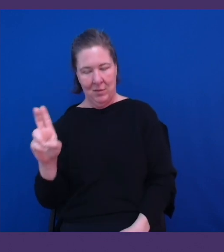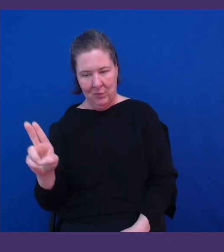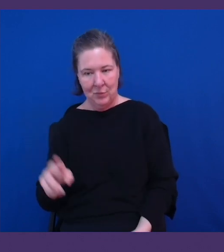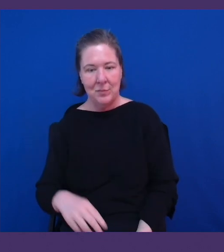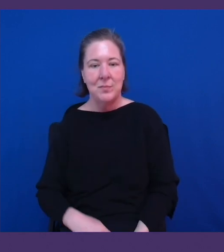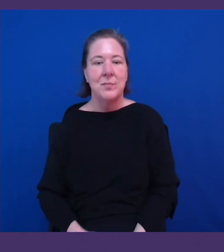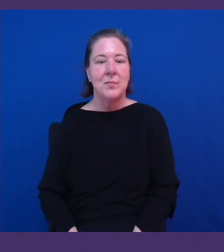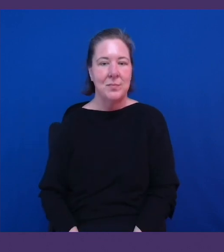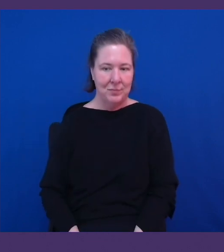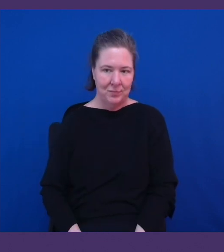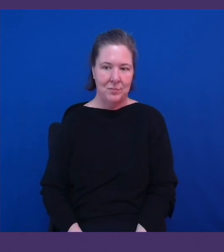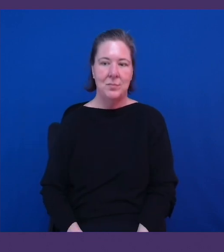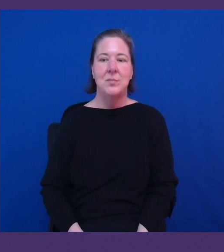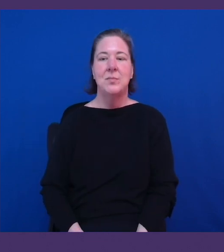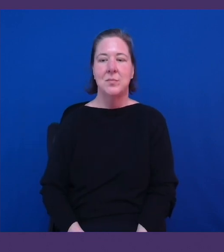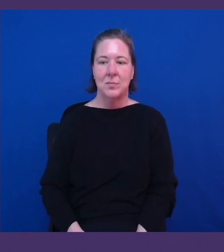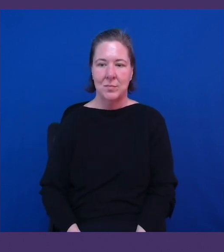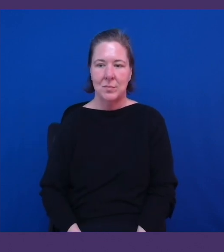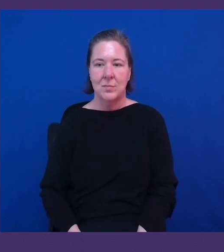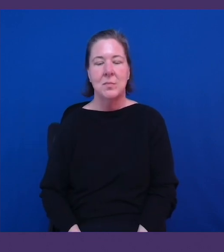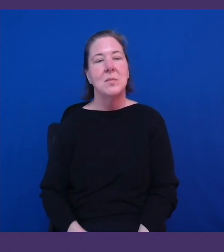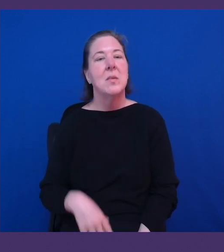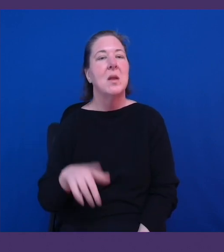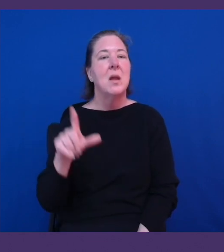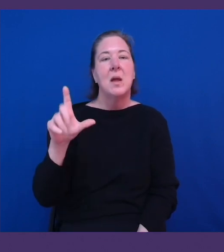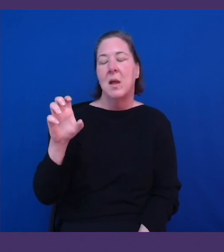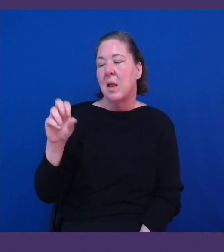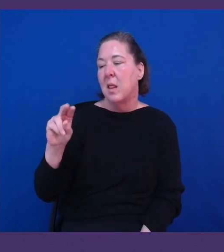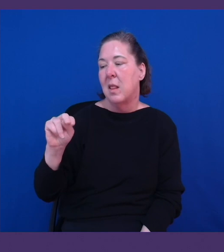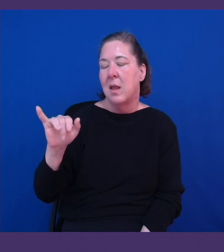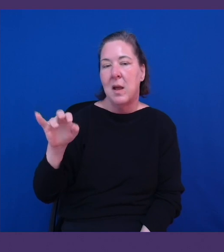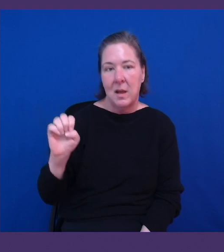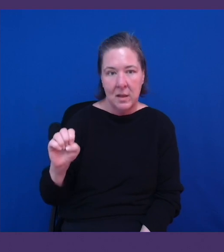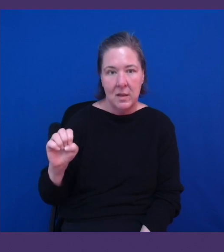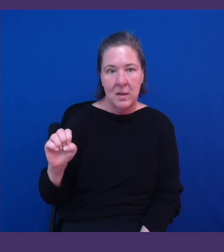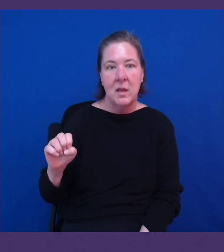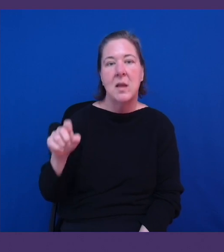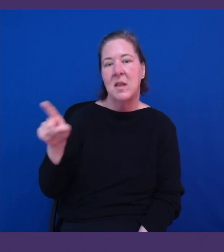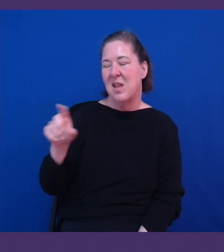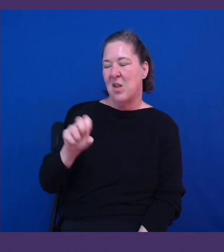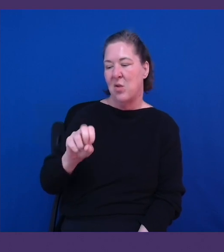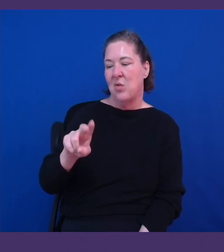Jamie Dean: So, Léonie, one of the things that Susanna has just described for us is the option